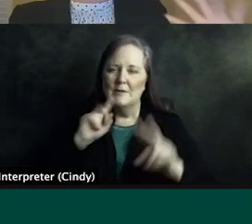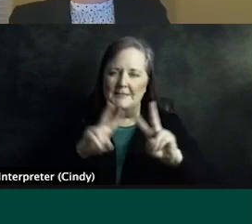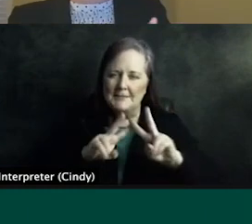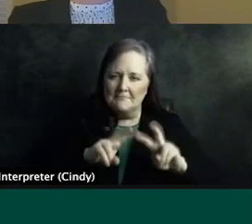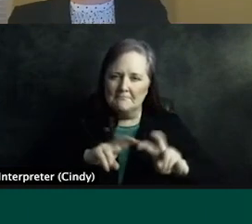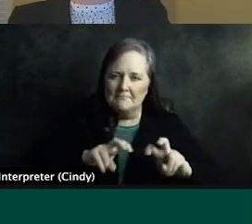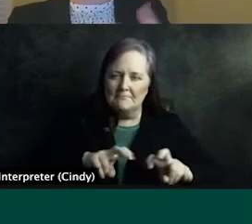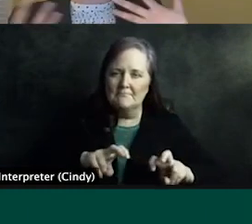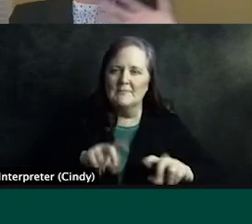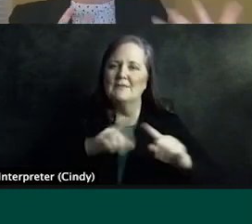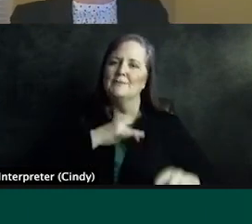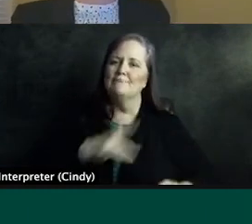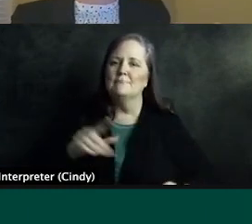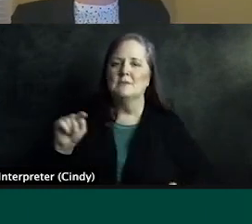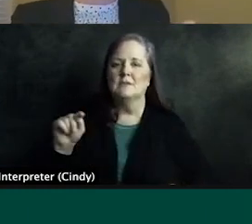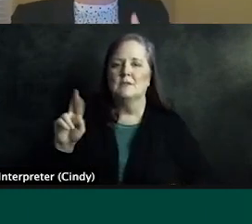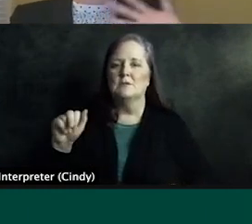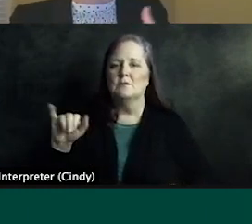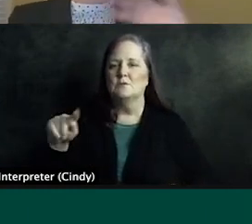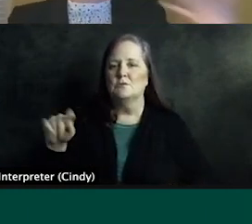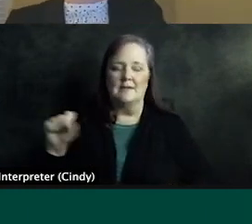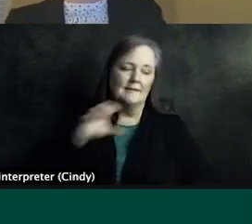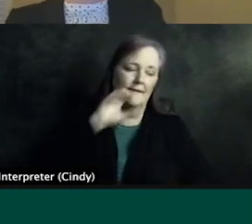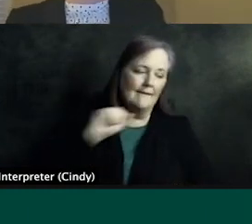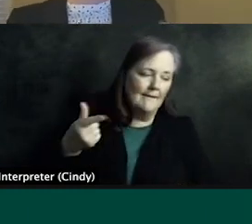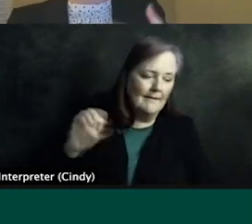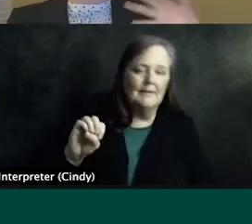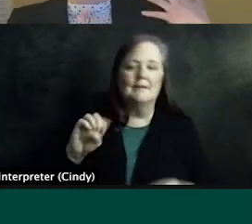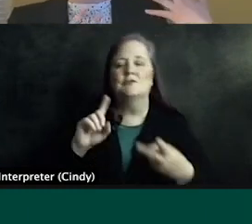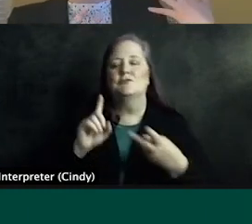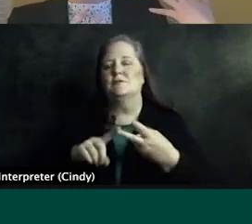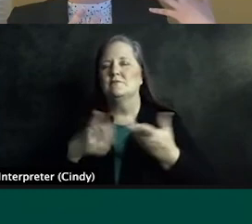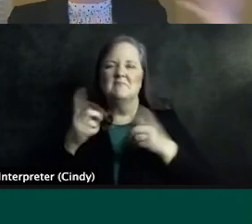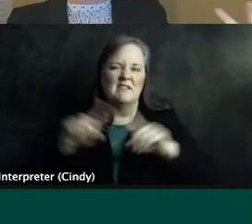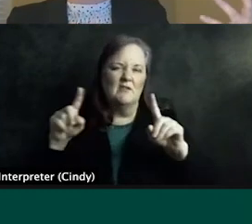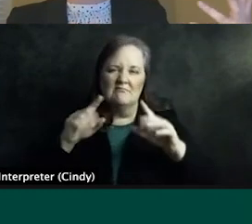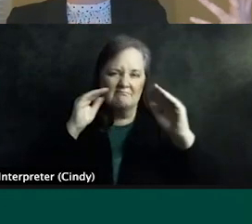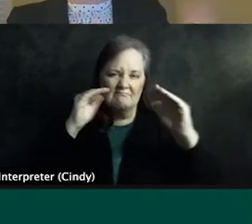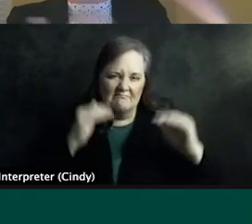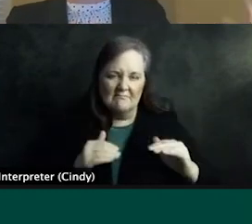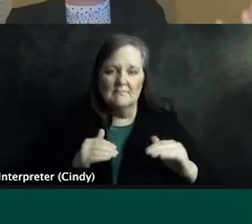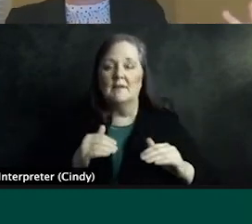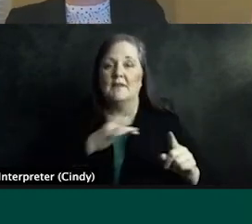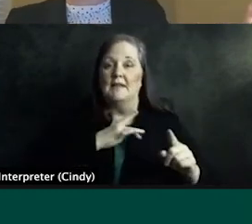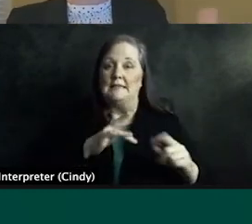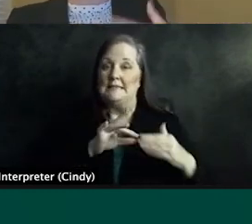And so to the extent that the criminal justice system is biased towards individuals, minorities, essentially,